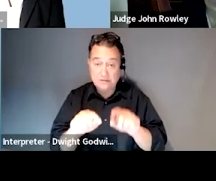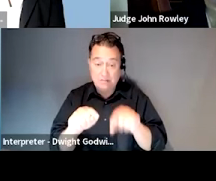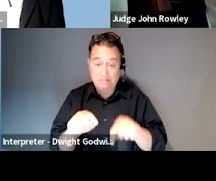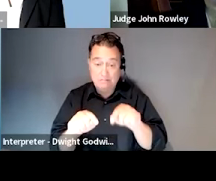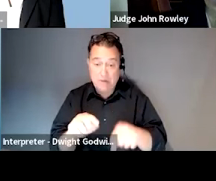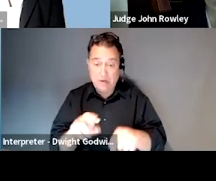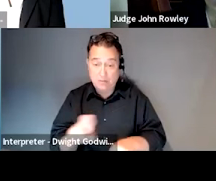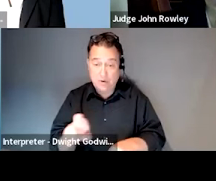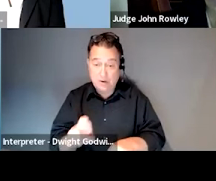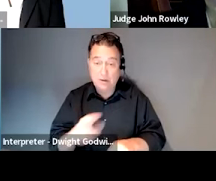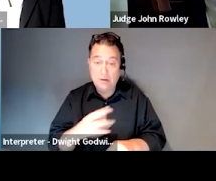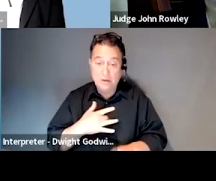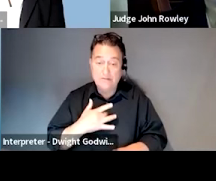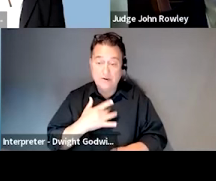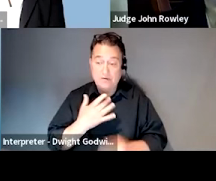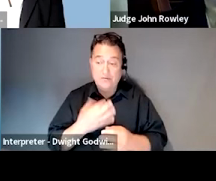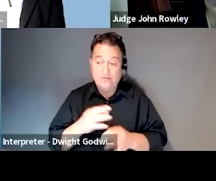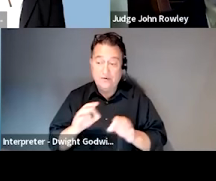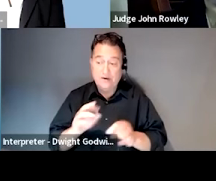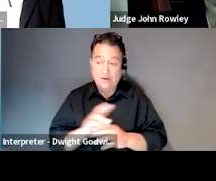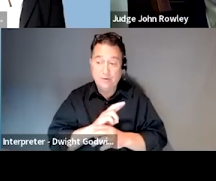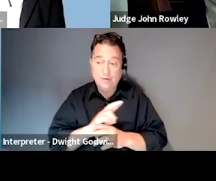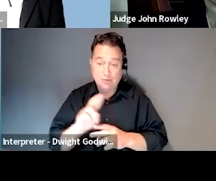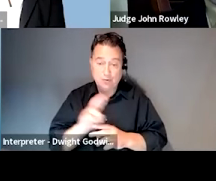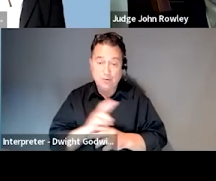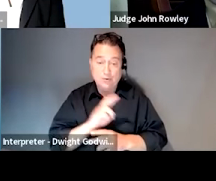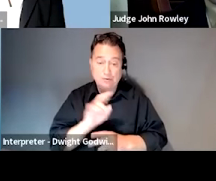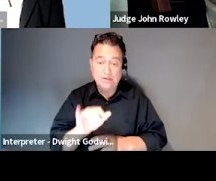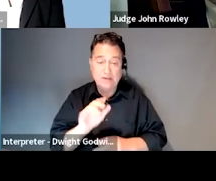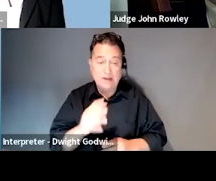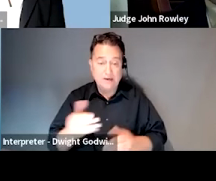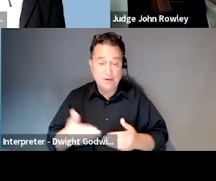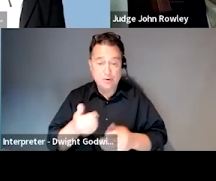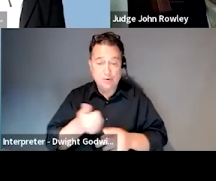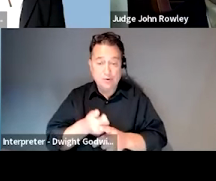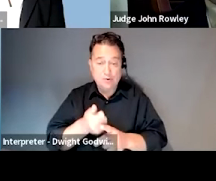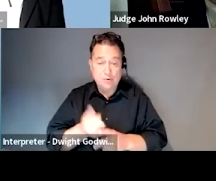Feel free to use the chat box to introduce yourselves and share where you're joining us from.